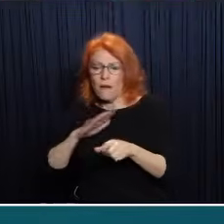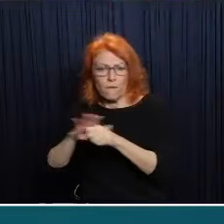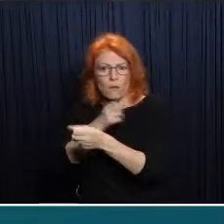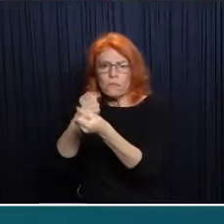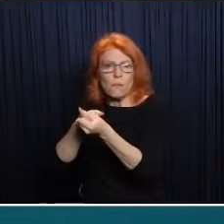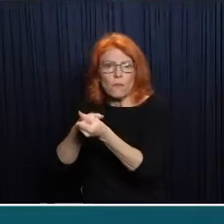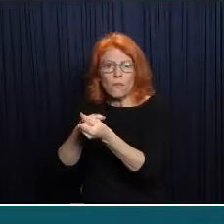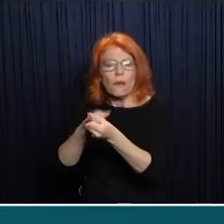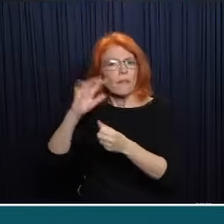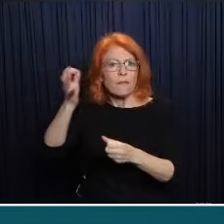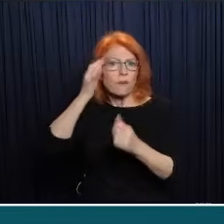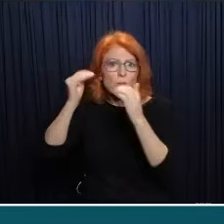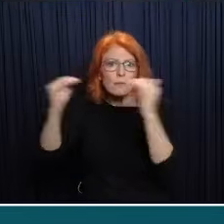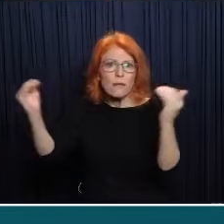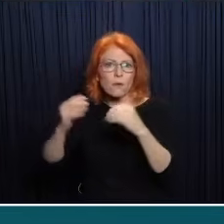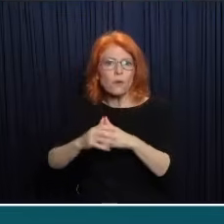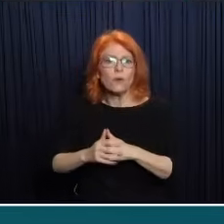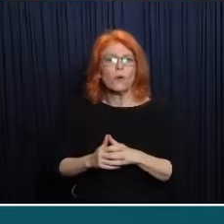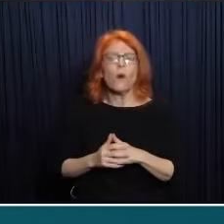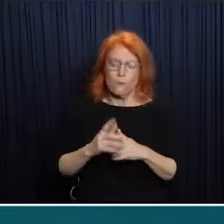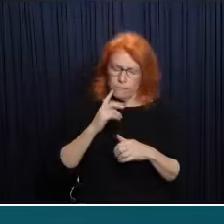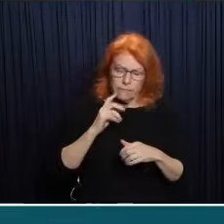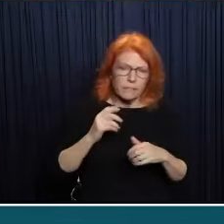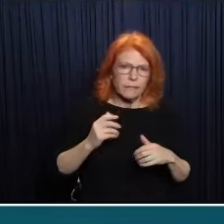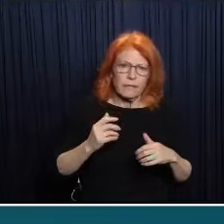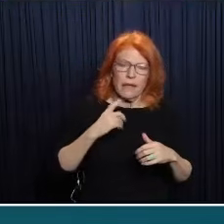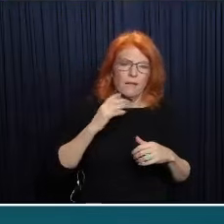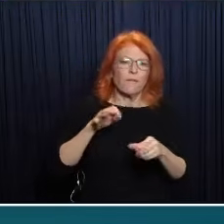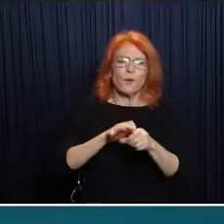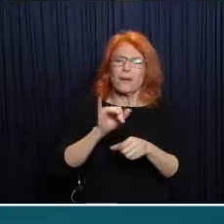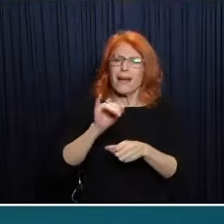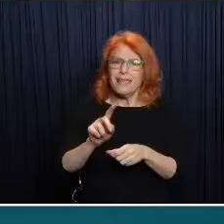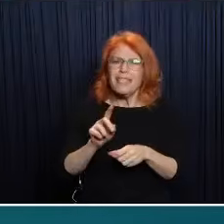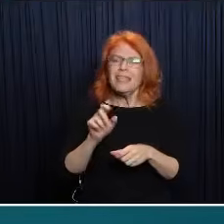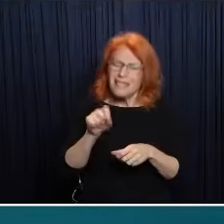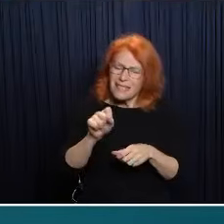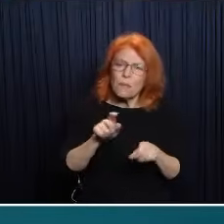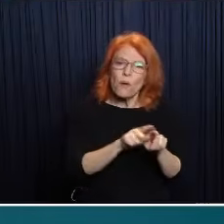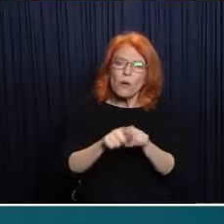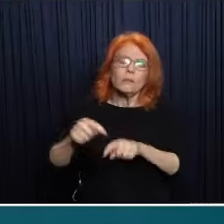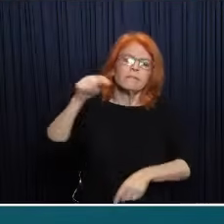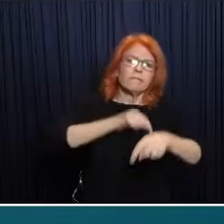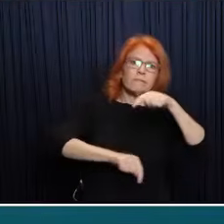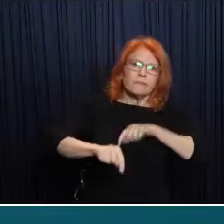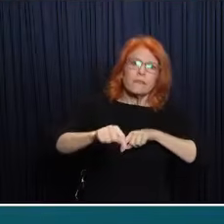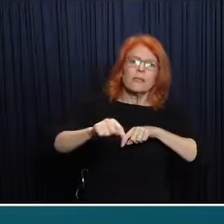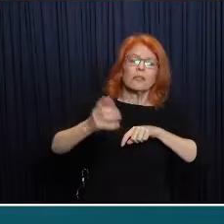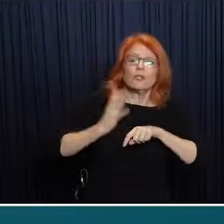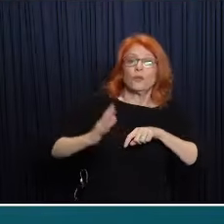THAT IS A BILL WE PASSED THAT IS THE SAME AS THE SAVE AMERICA ACT I FULLY SUPPORT ON THE FEDERAL